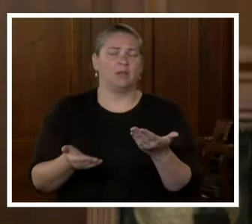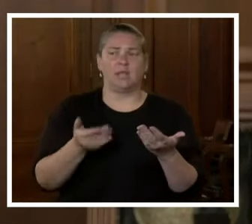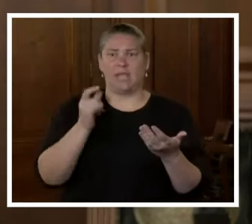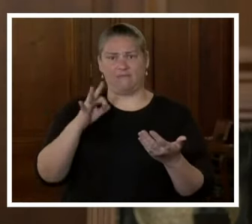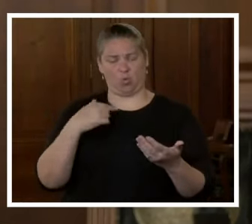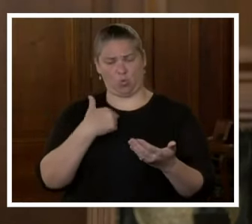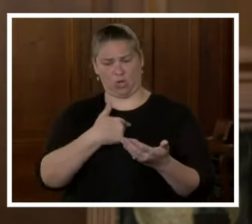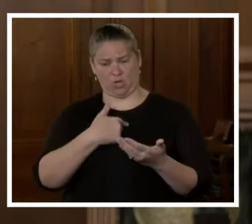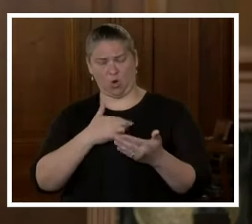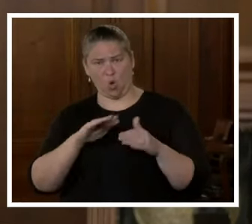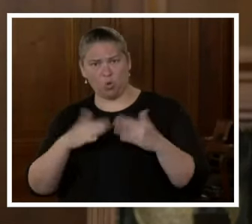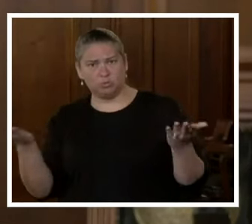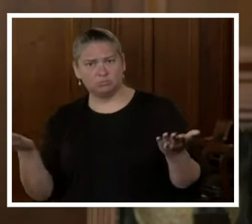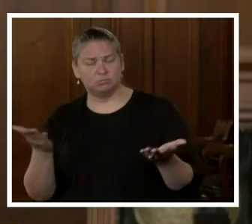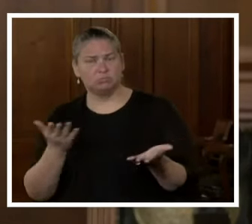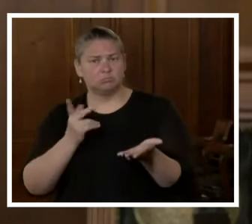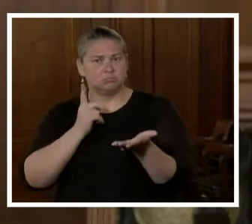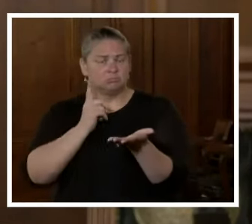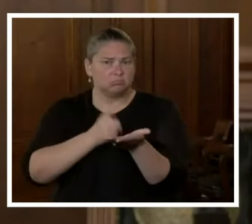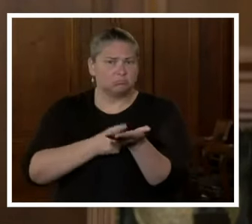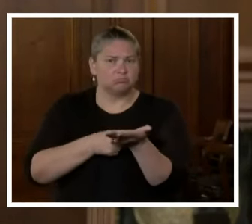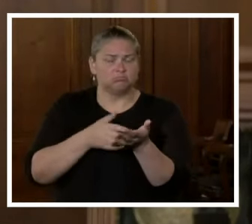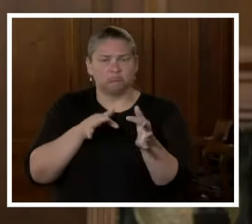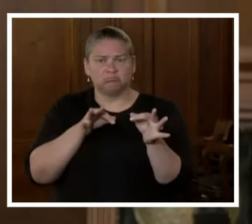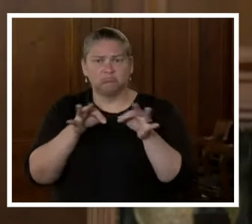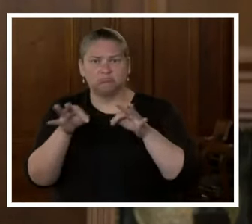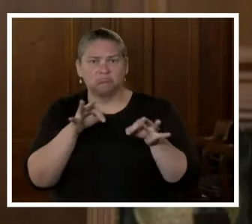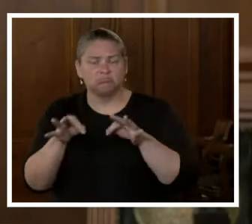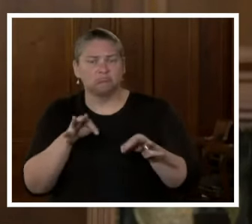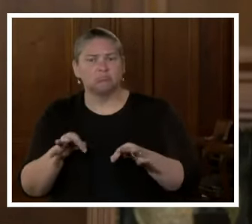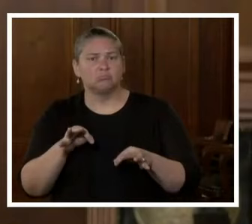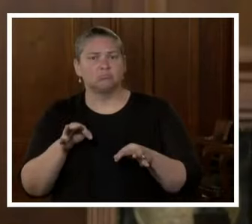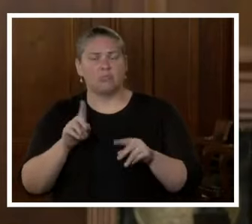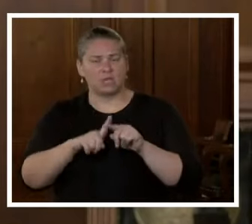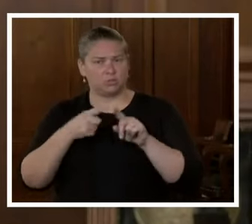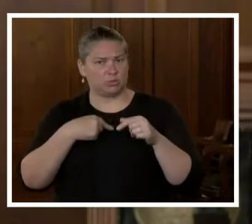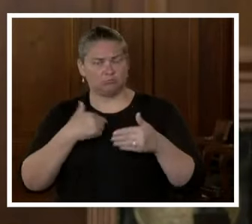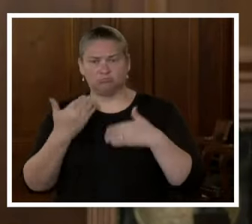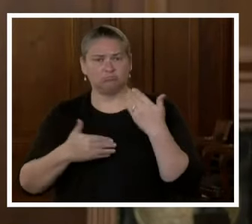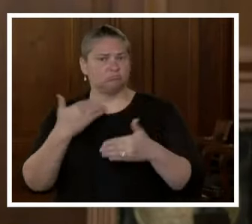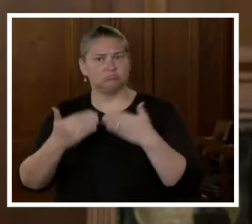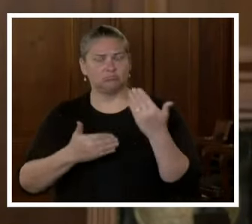TODAY THAT WE ARE IN AGREEMENT THAT THERE WILL NOT HAVE TO BE A